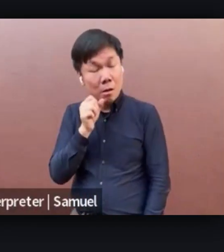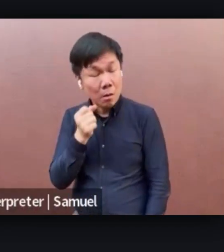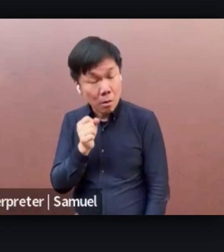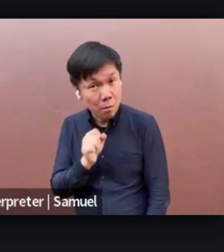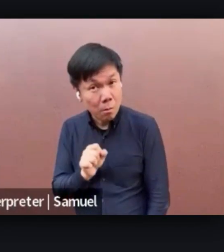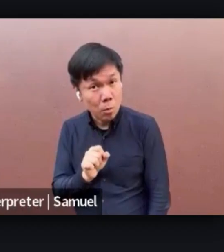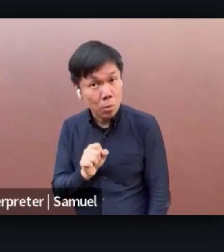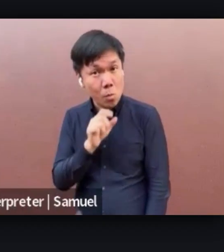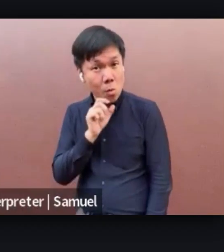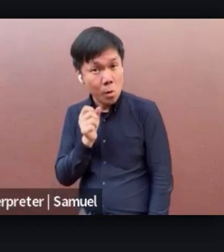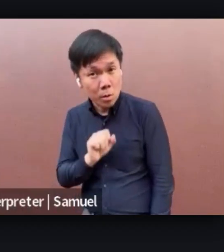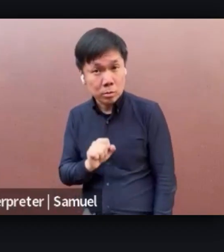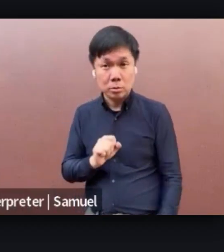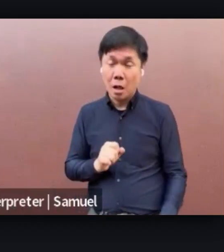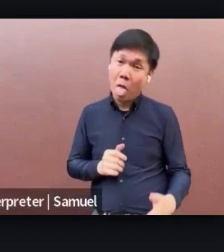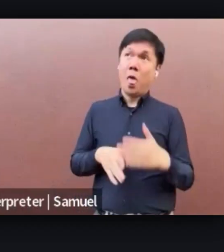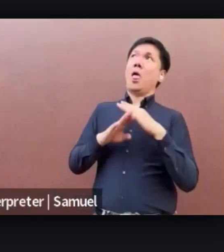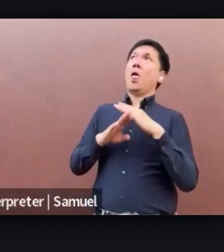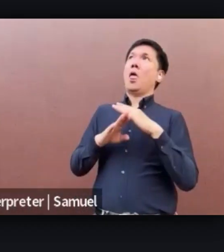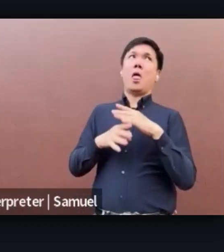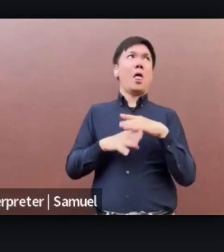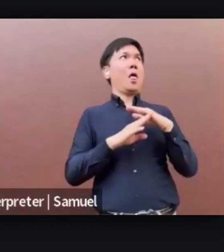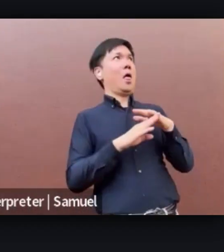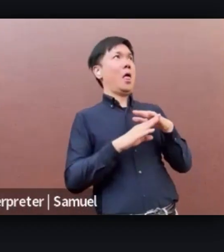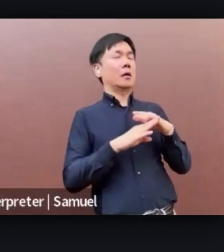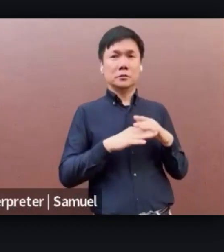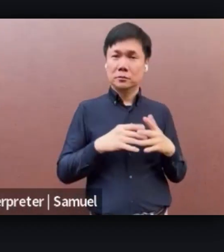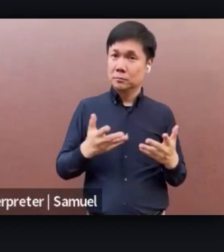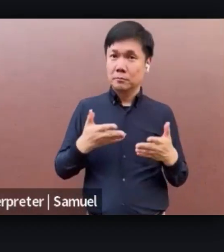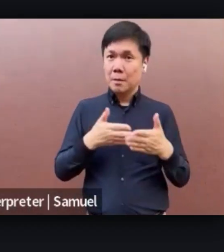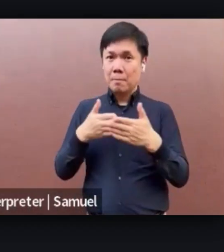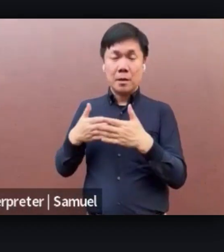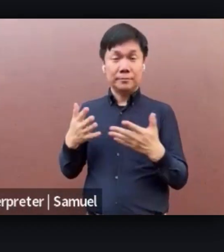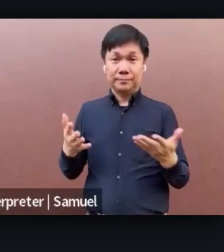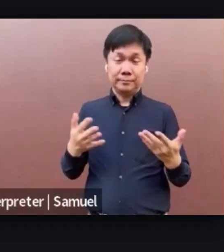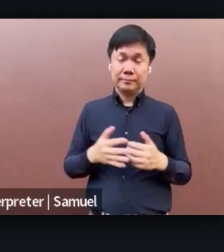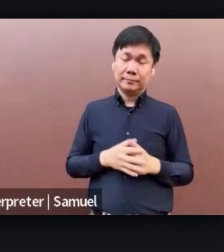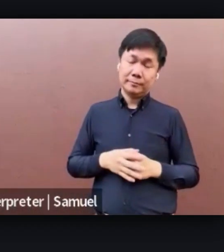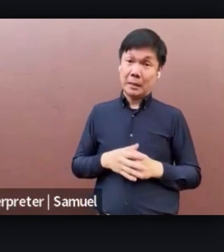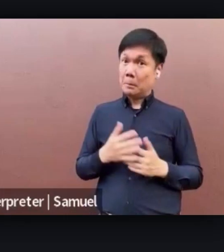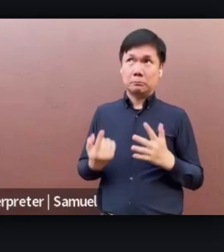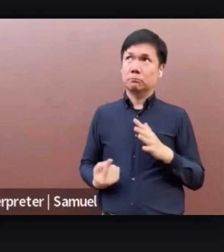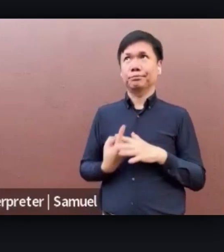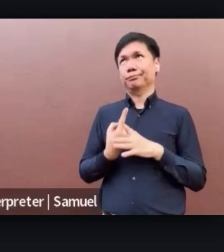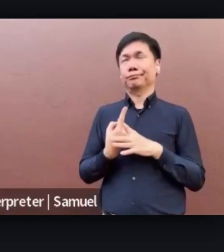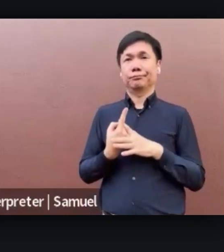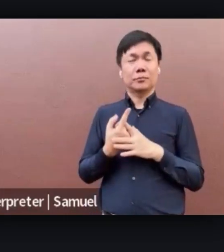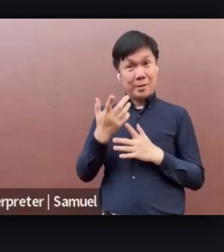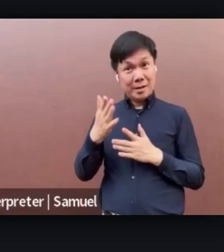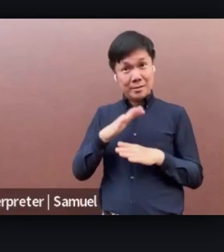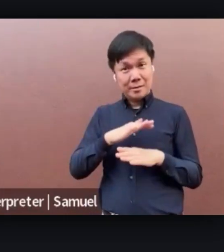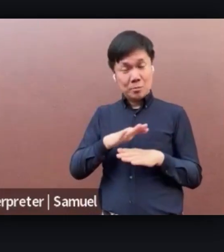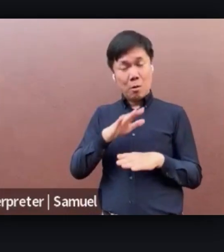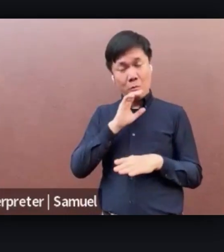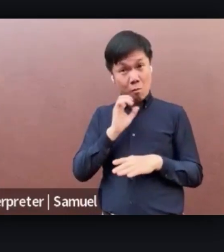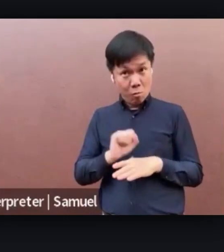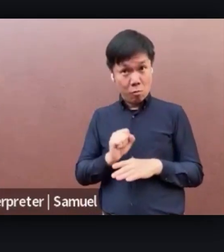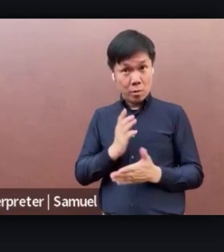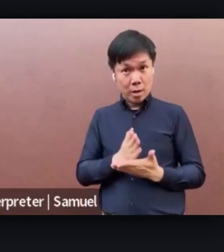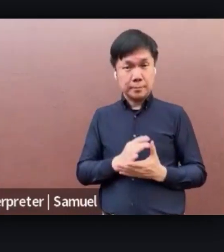And as we age, with aging also comes certain barriers that emerge as we age.